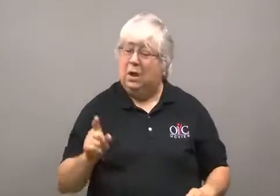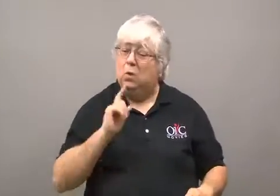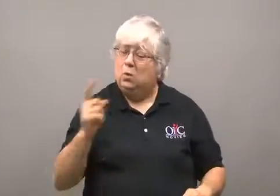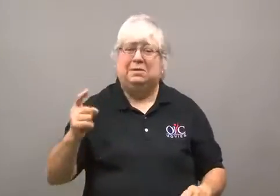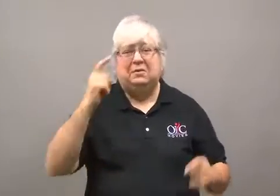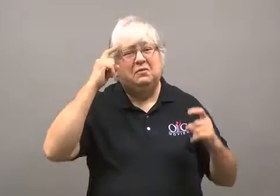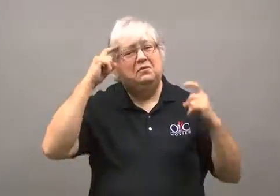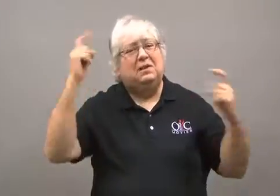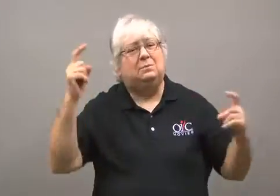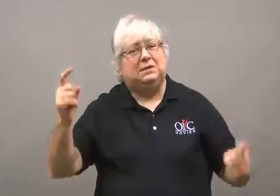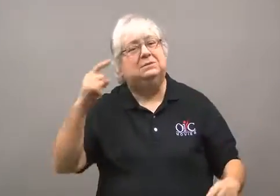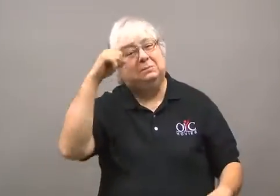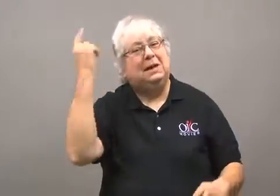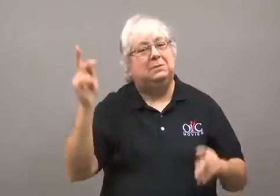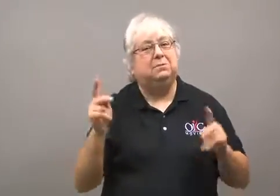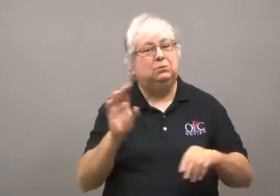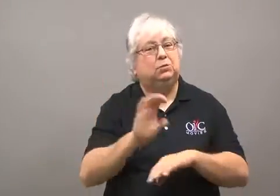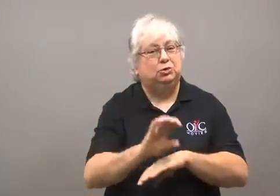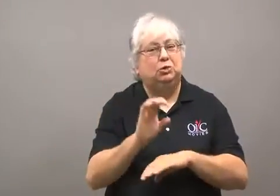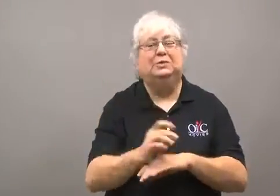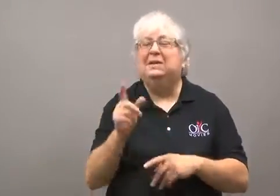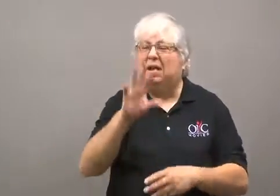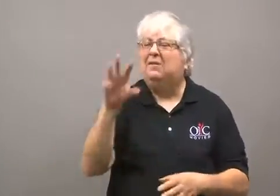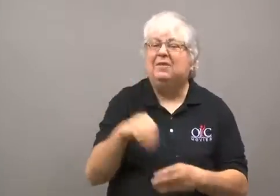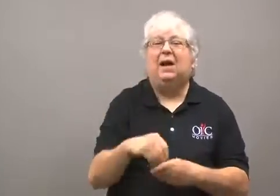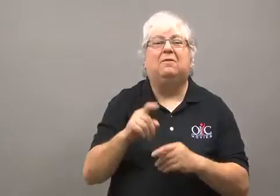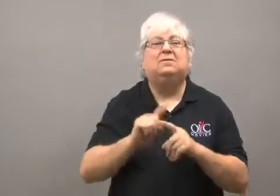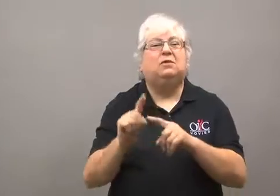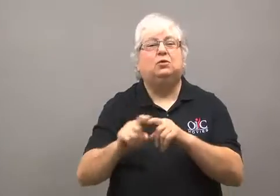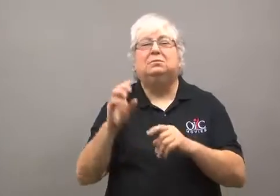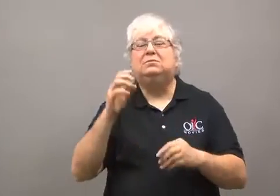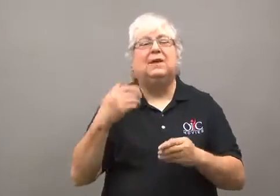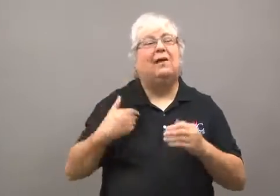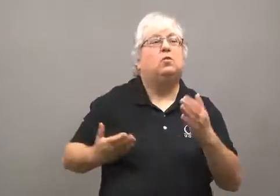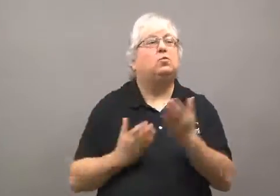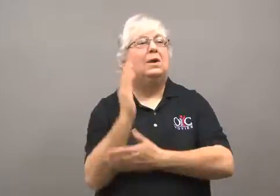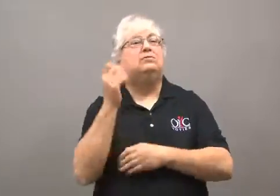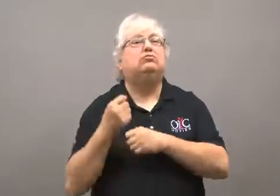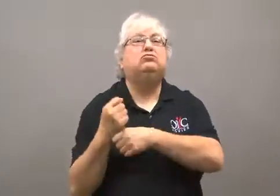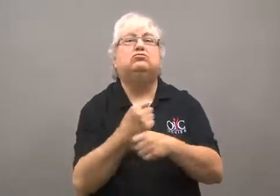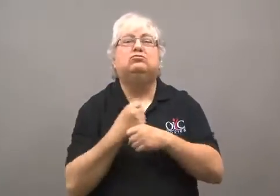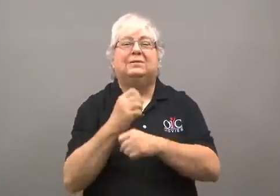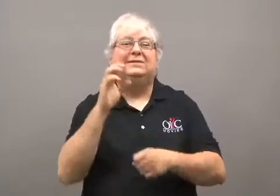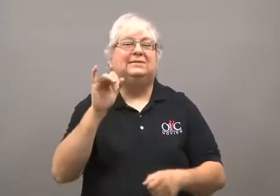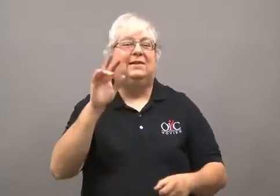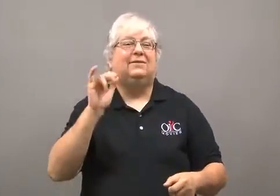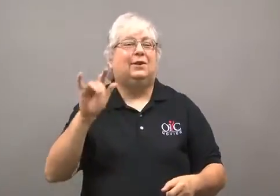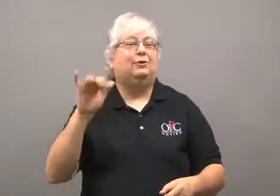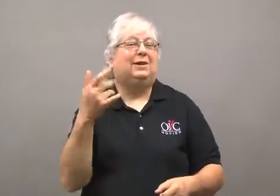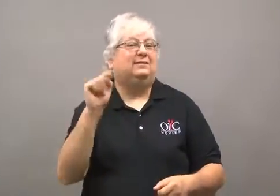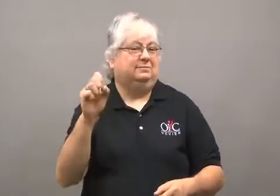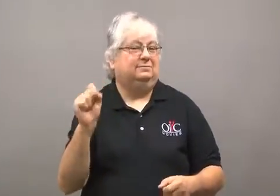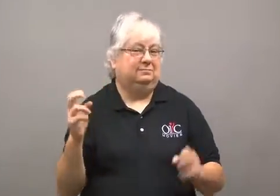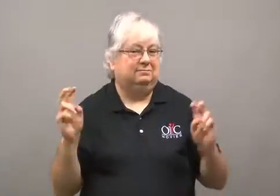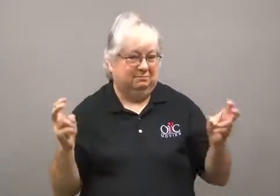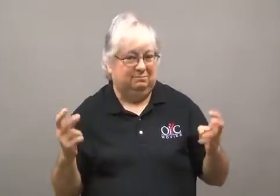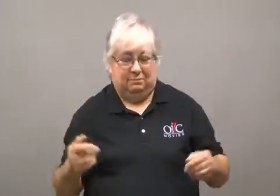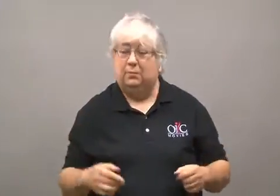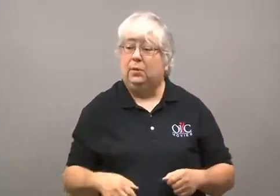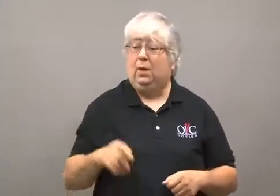It's a famous black church with a history of involvement in civil rights.